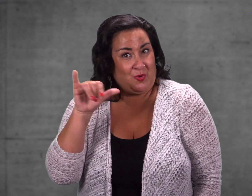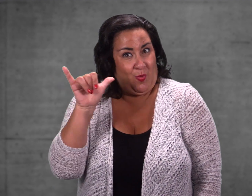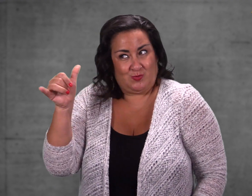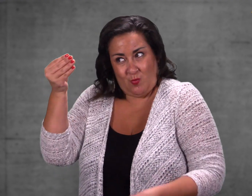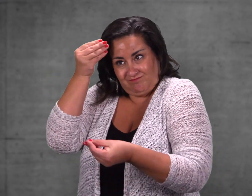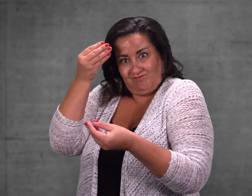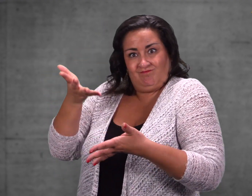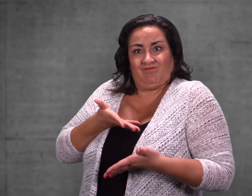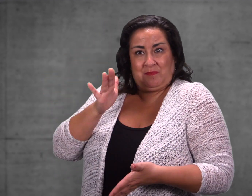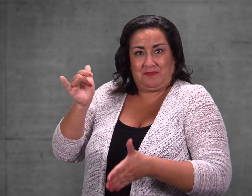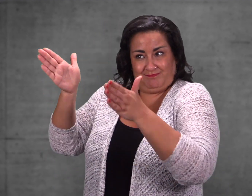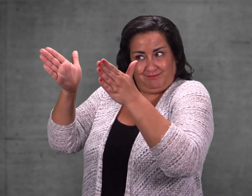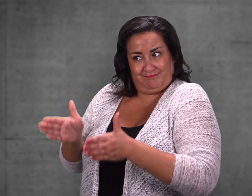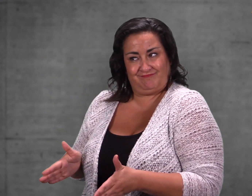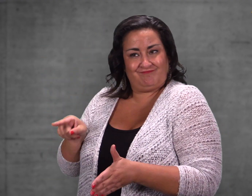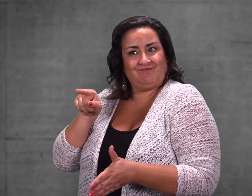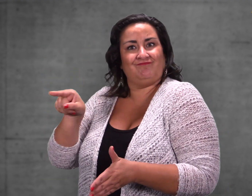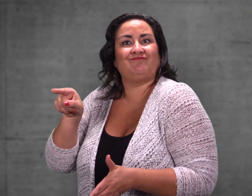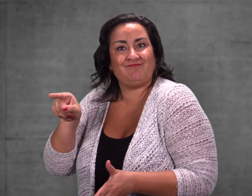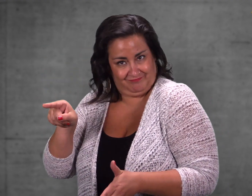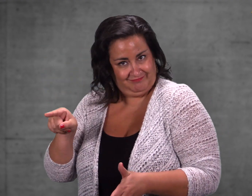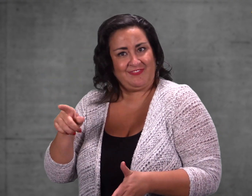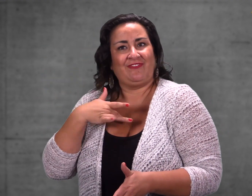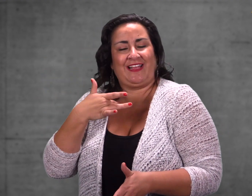So personally I was also informed by one individual